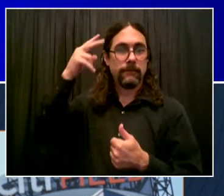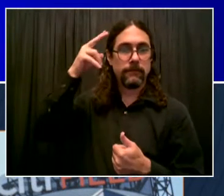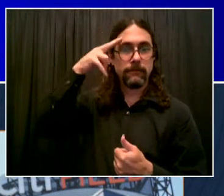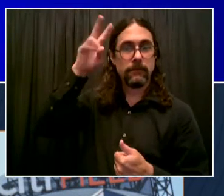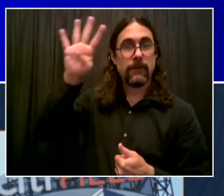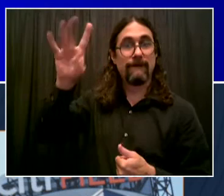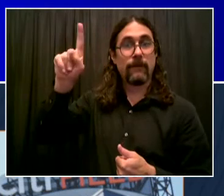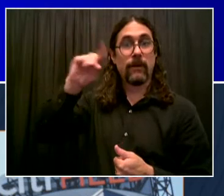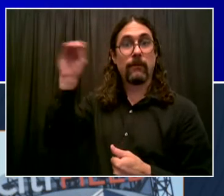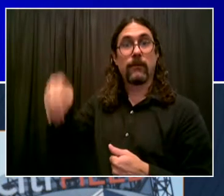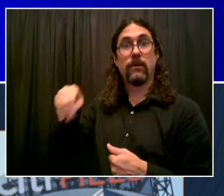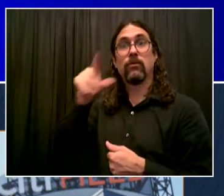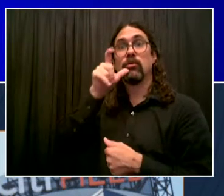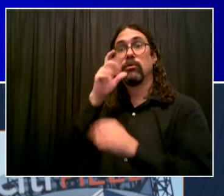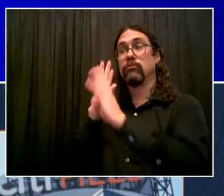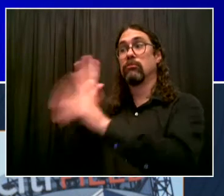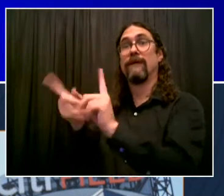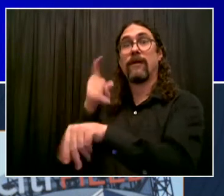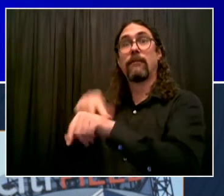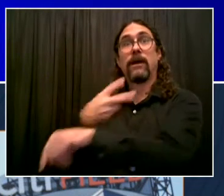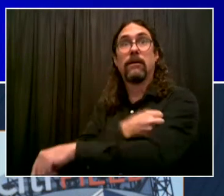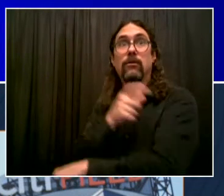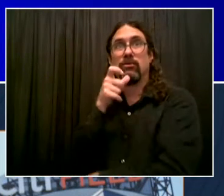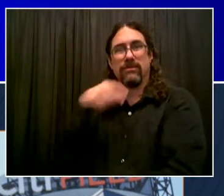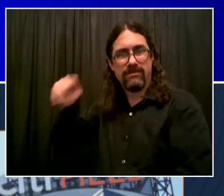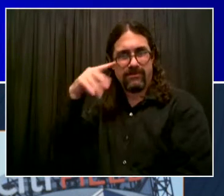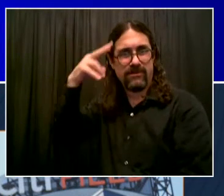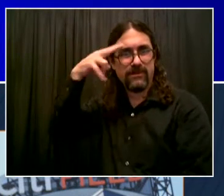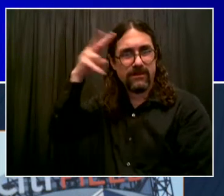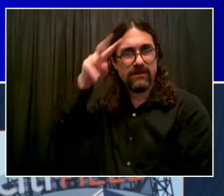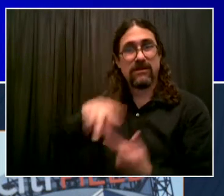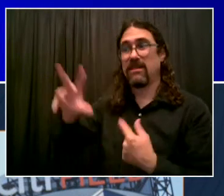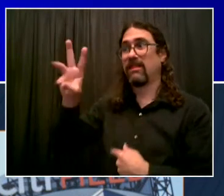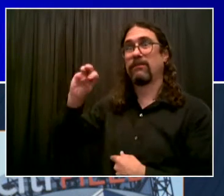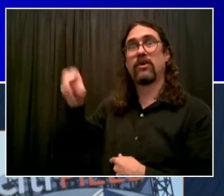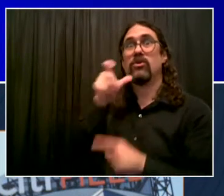41% HAVE BEEN LATINO AND 36%